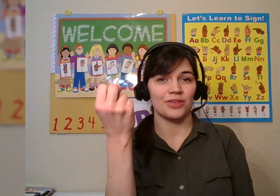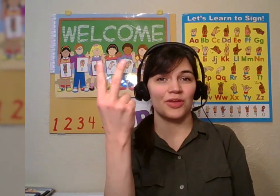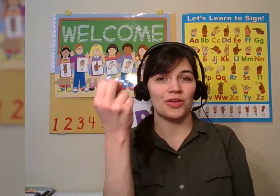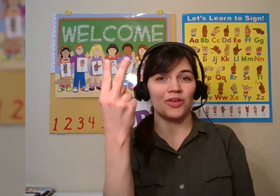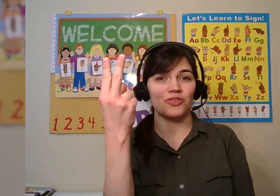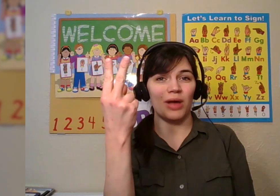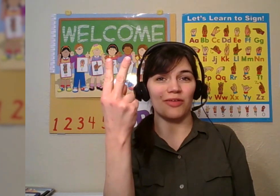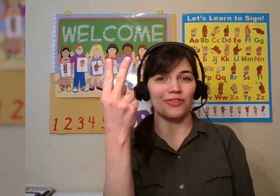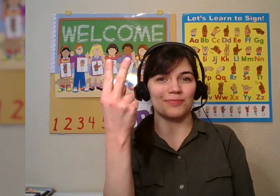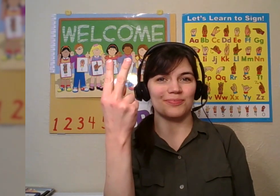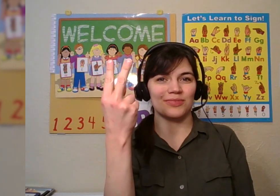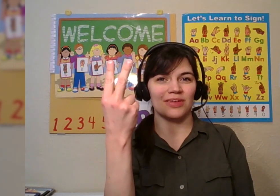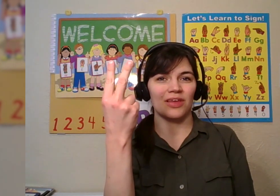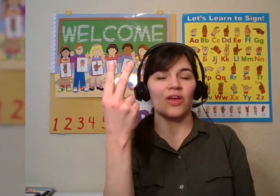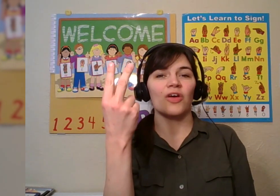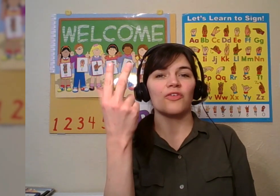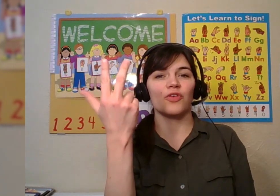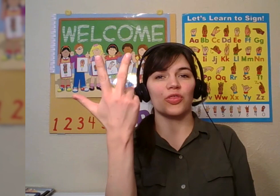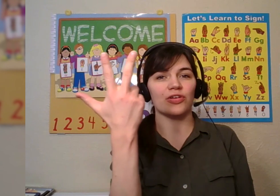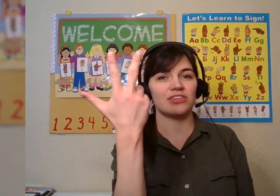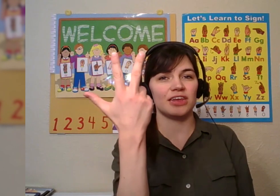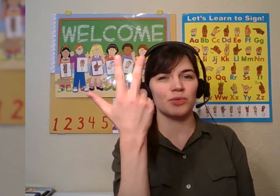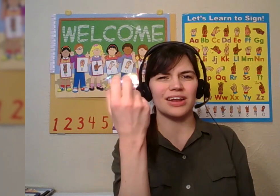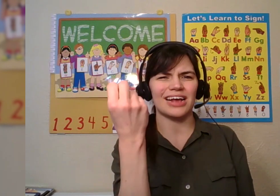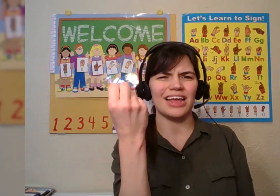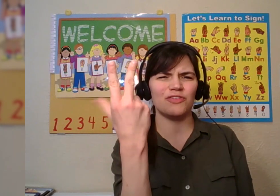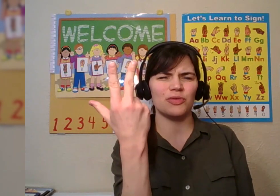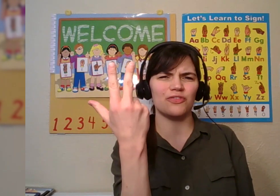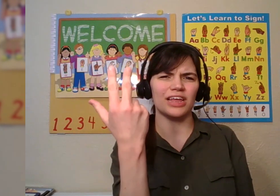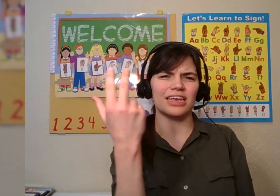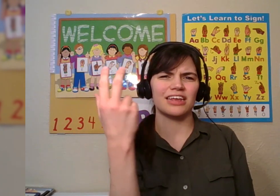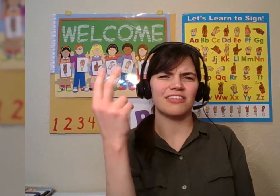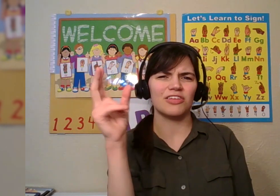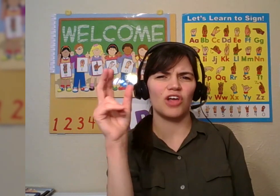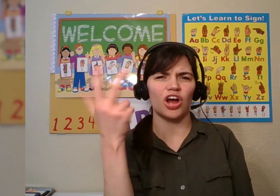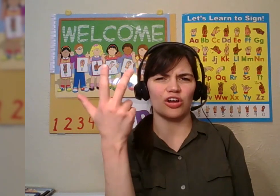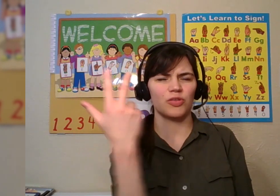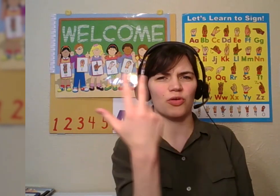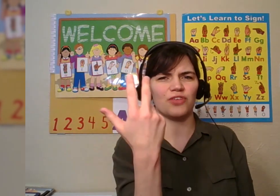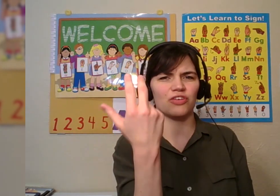12. For 13, we're gonna kind of do a flick. It gets a little harder the more fingers